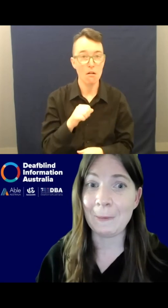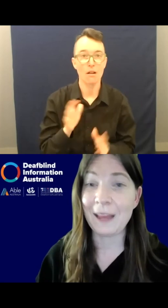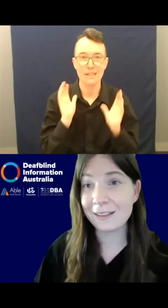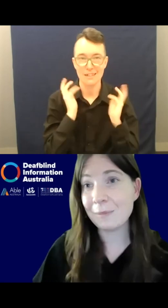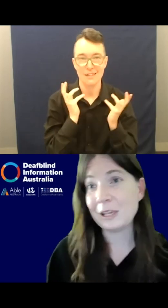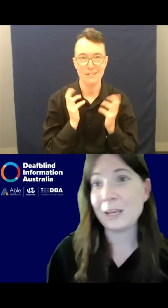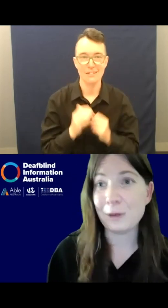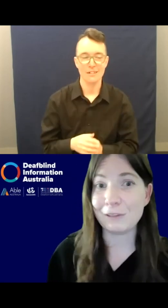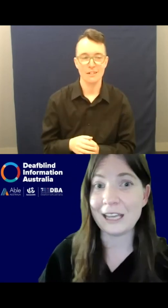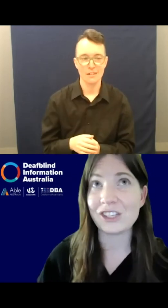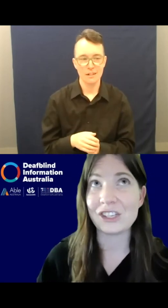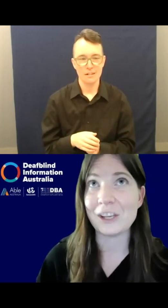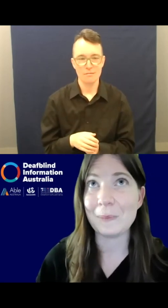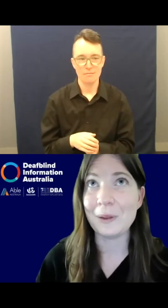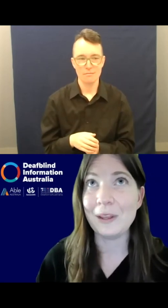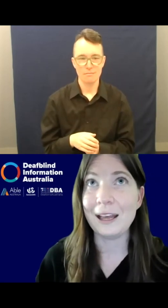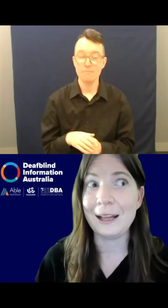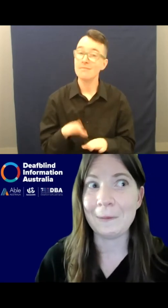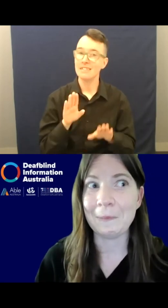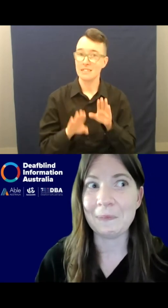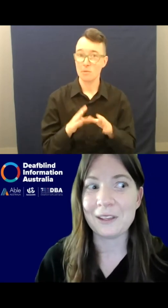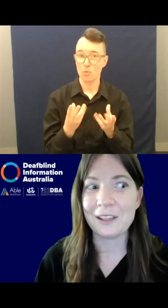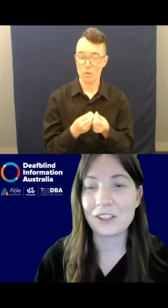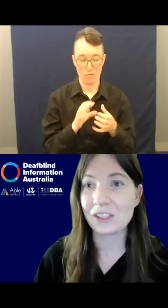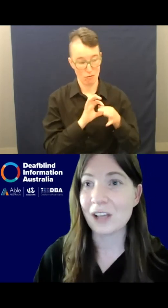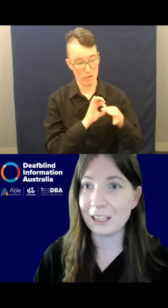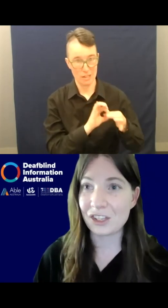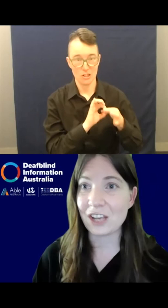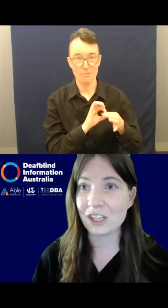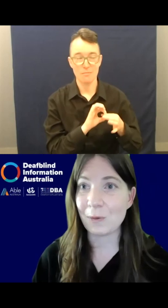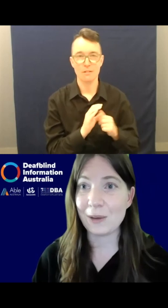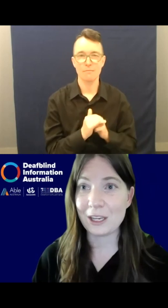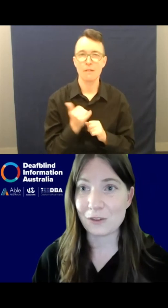Similarly with relationship. Just slightly changing the way you interact